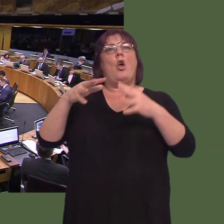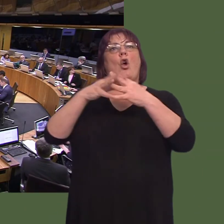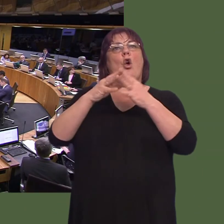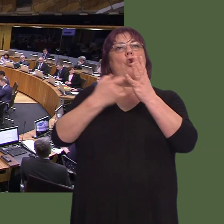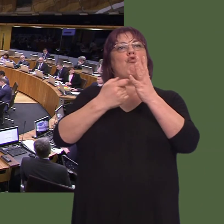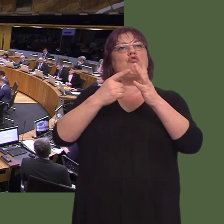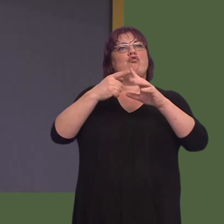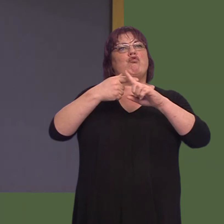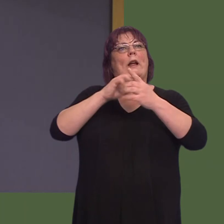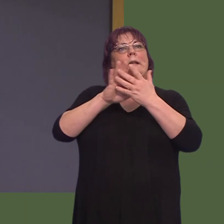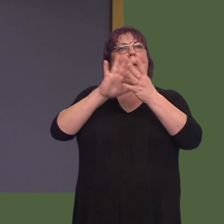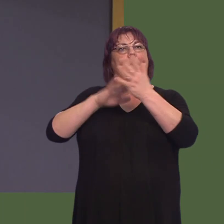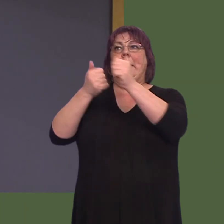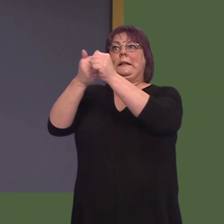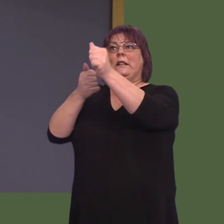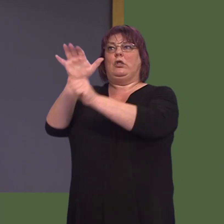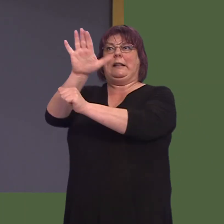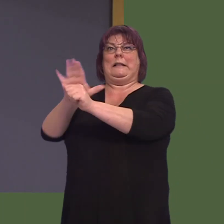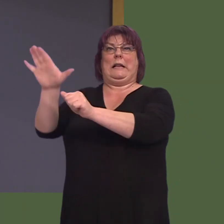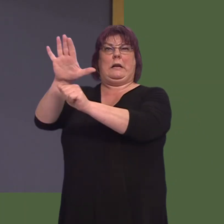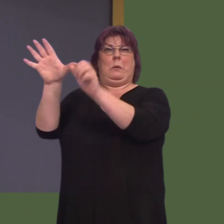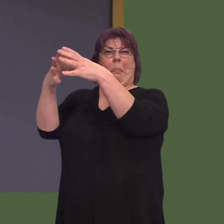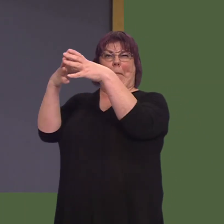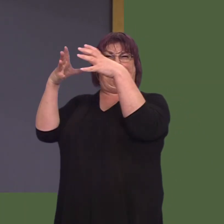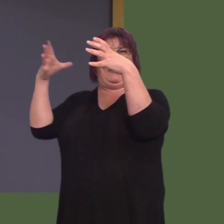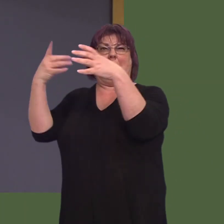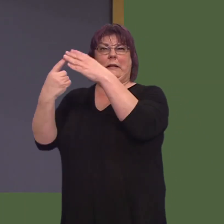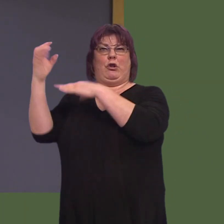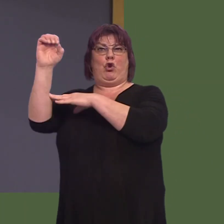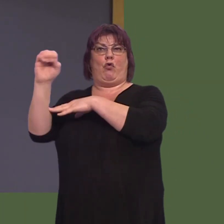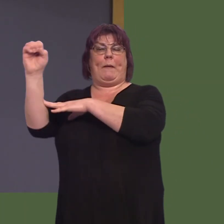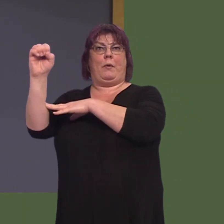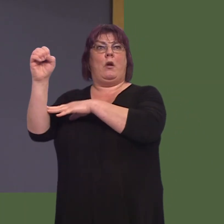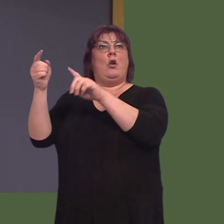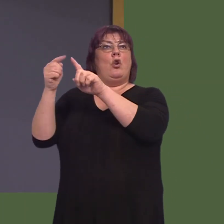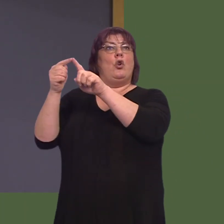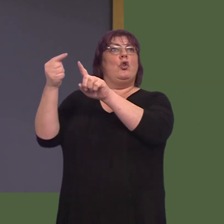no rush-hour buses from Wrexham industrial estateóone of the largest industrial estates in Europeóinto Wrexham town centre?